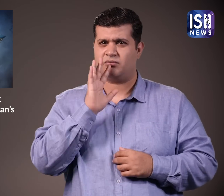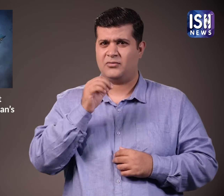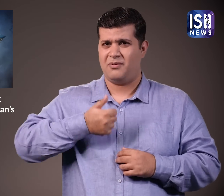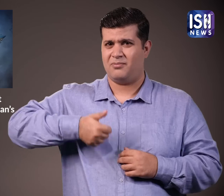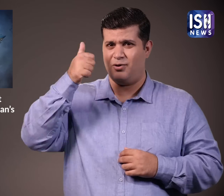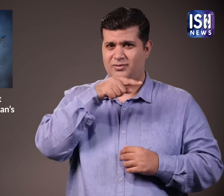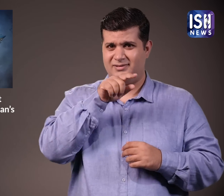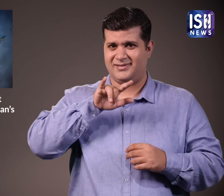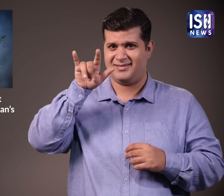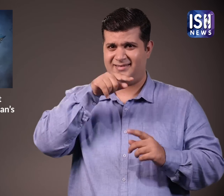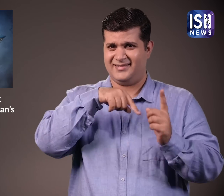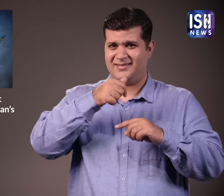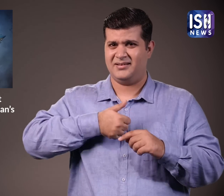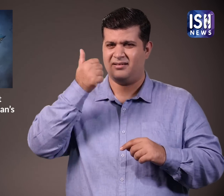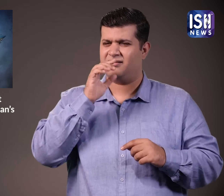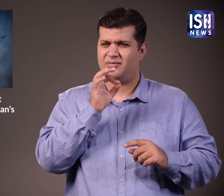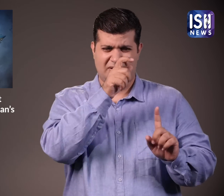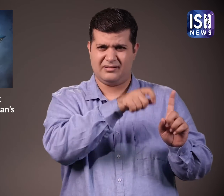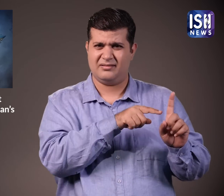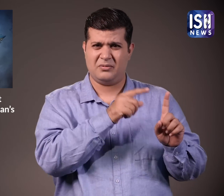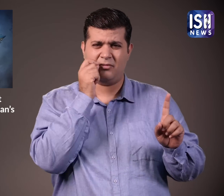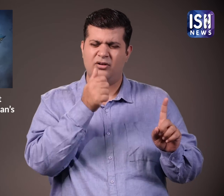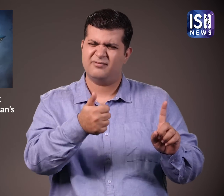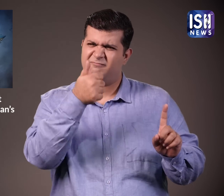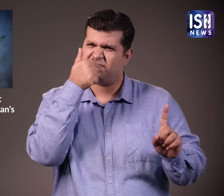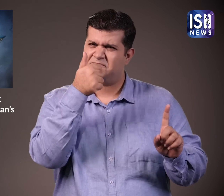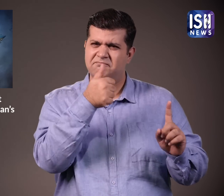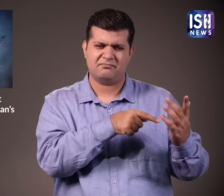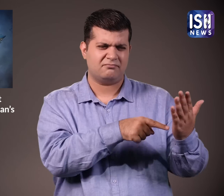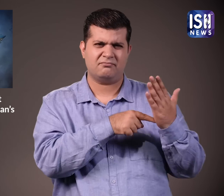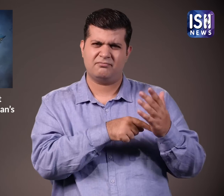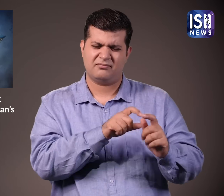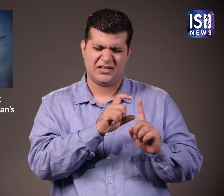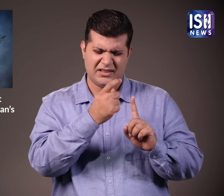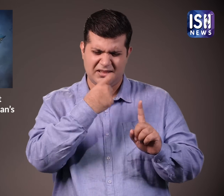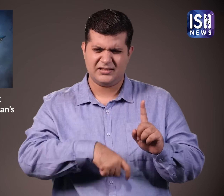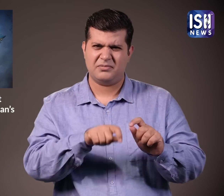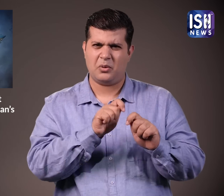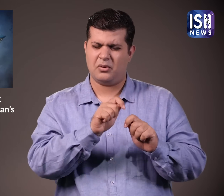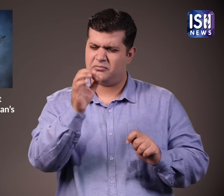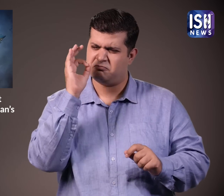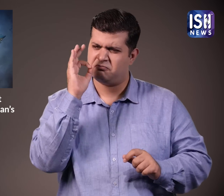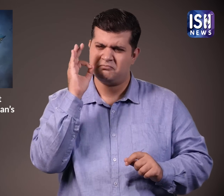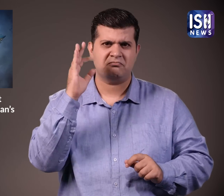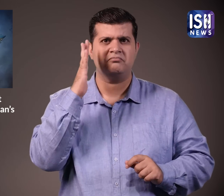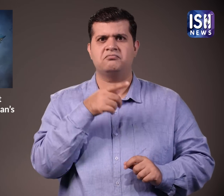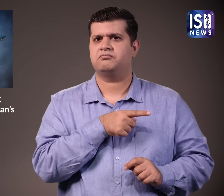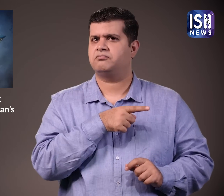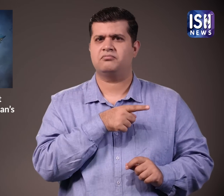The deceased’s senior officials called him an outstanding professional.